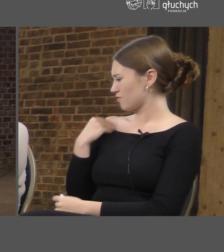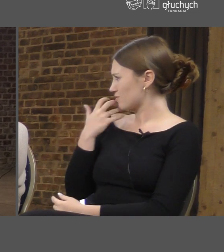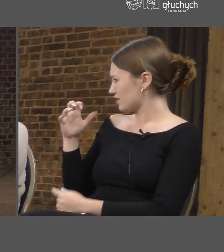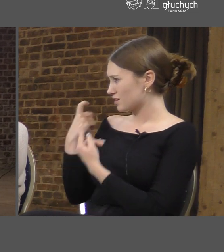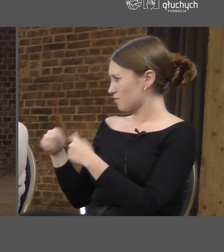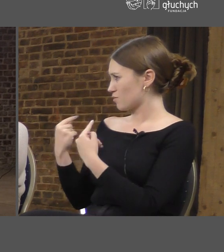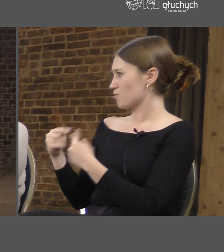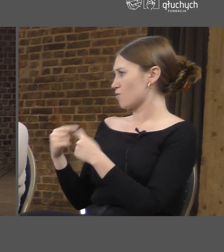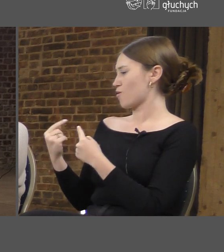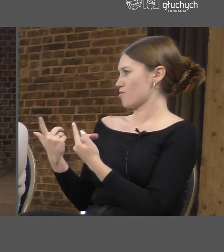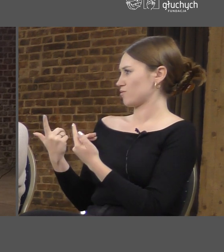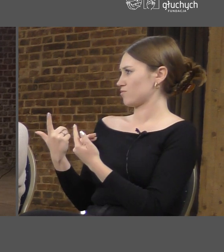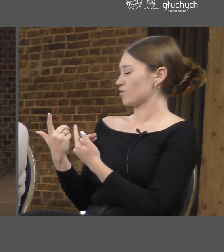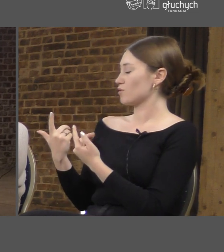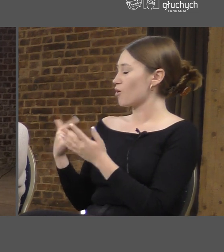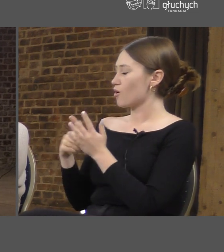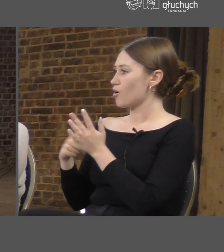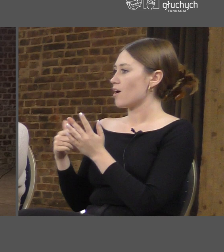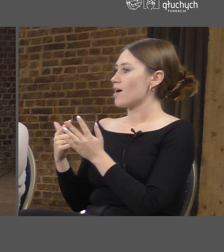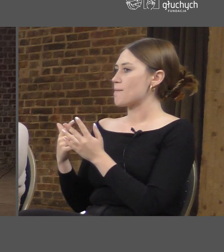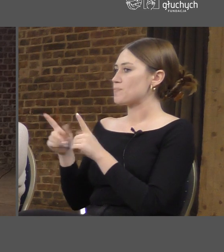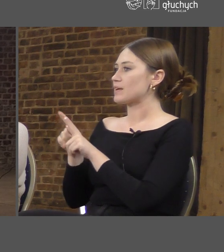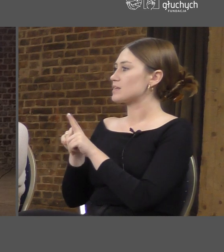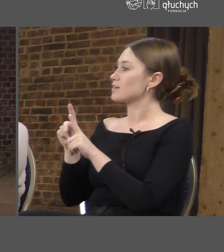At least that's what I heard. But there was also the other side of the coin,